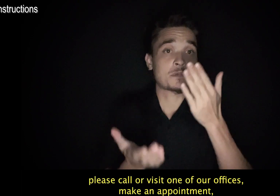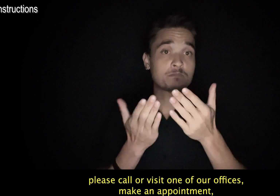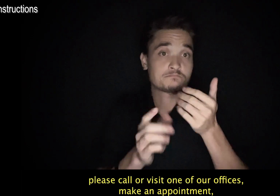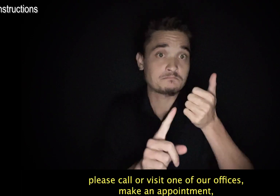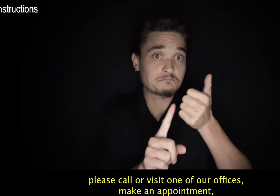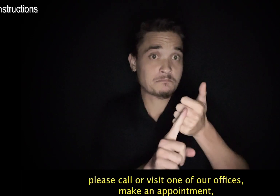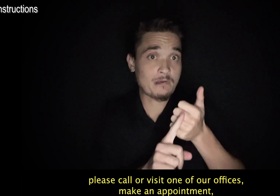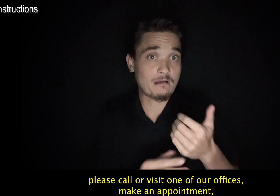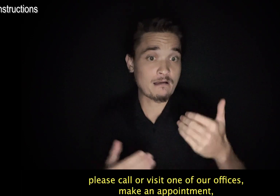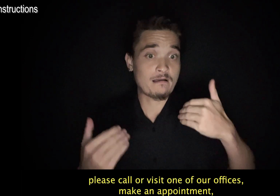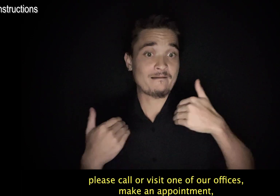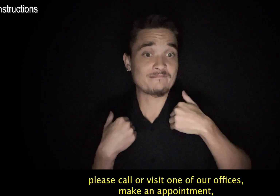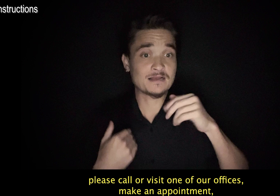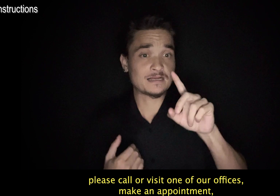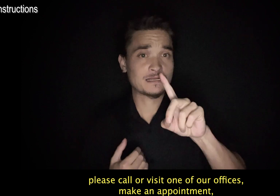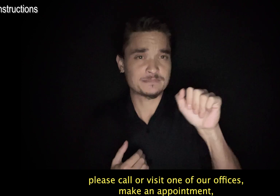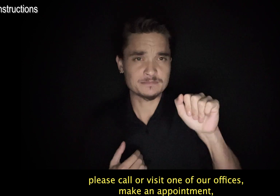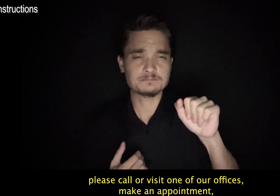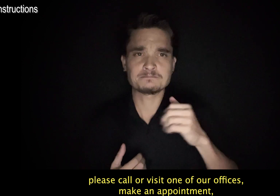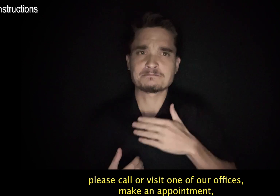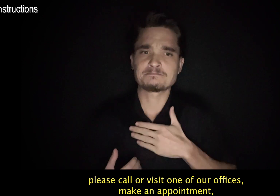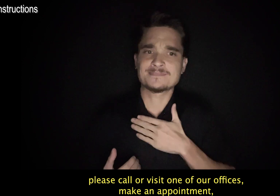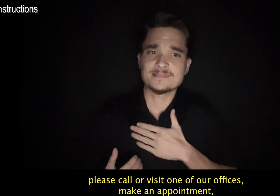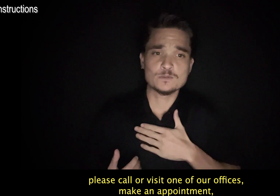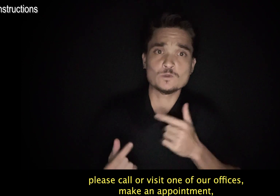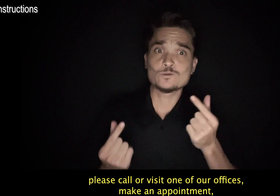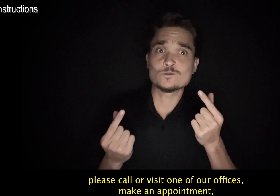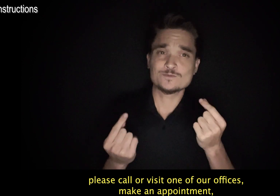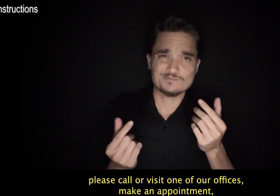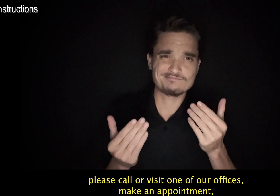please call or visit one of our offices, make an appointment,